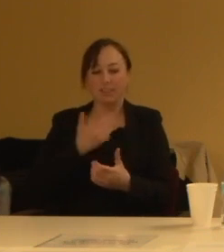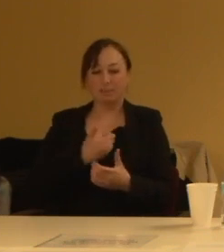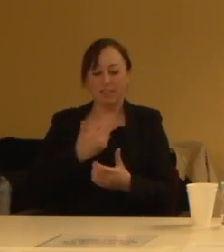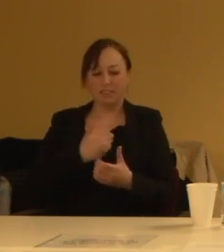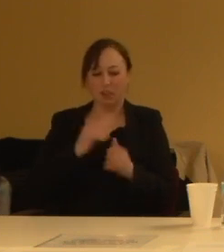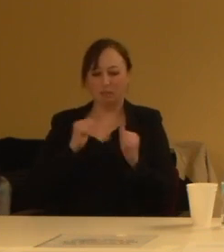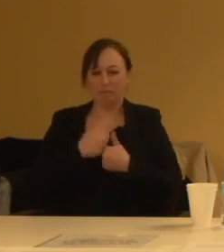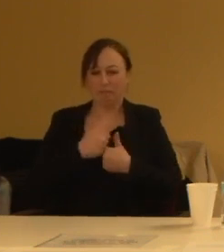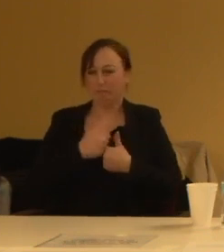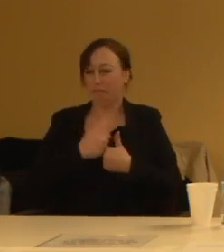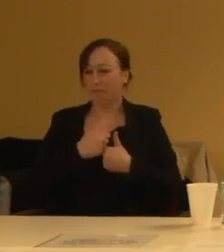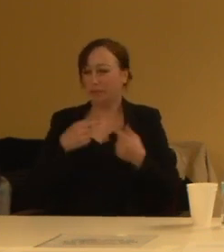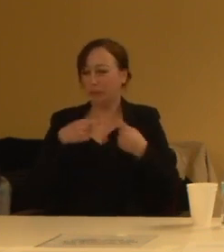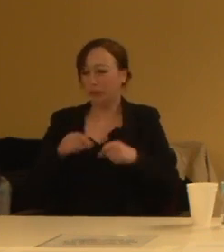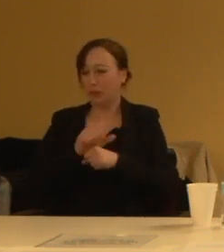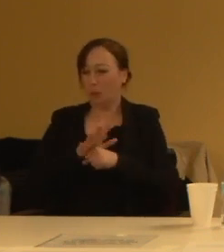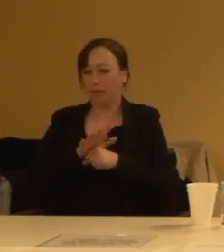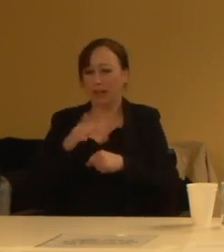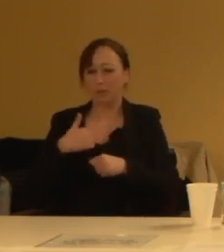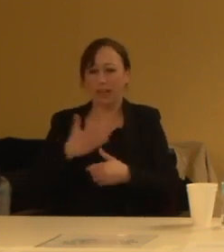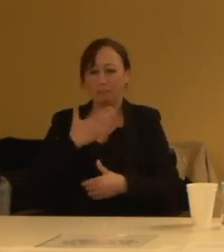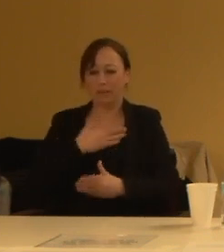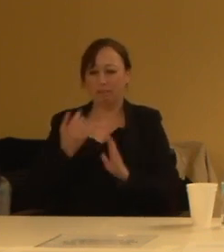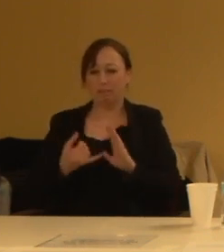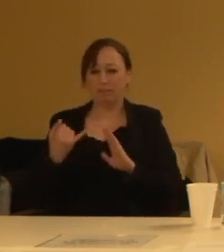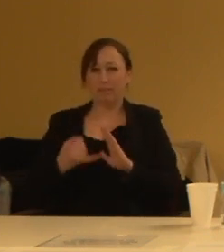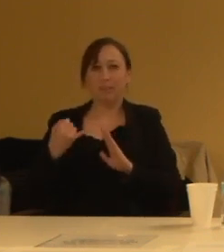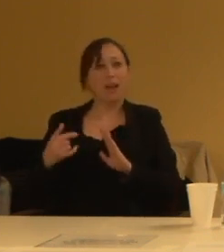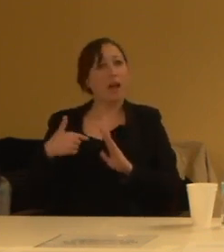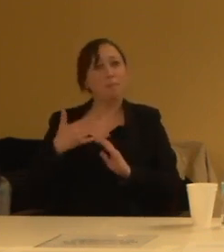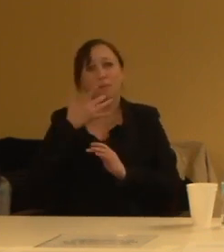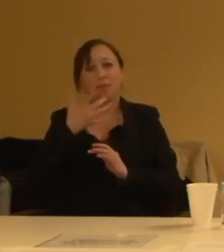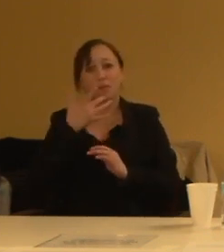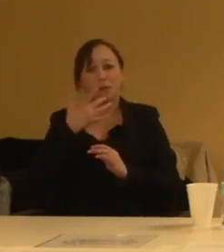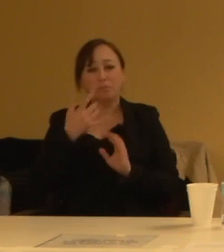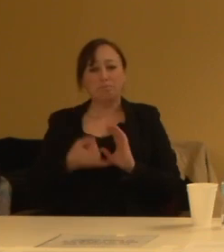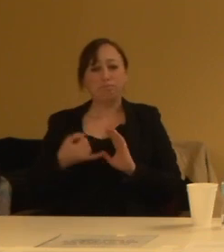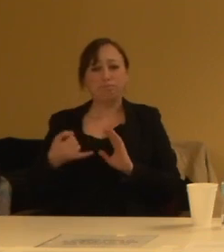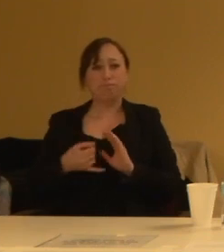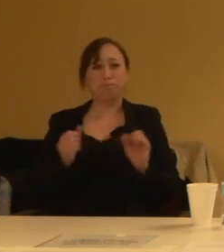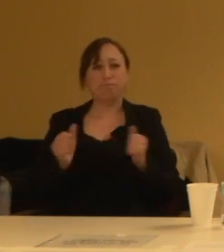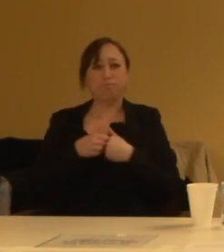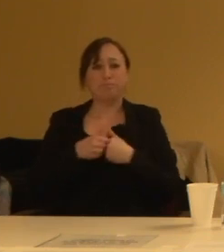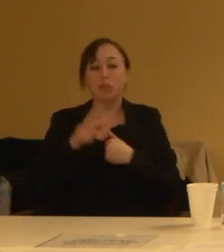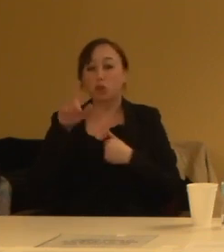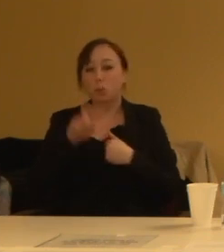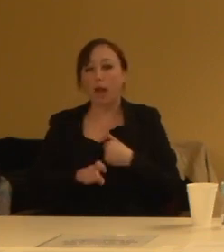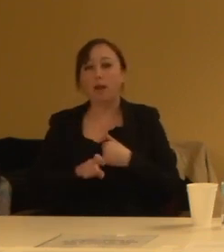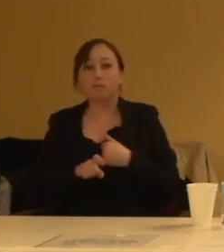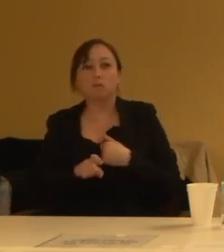my best life during the pandemic. And so like, you have to basically like meet people where they are, which is in their houses and say,